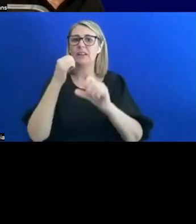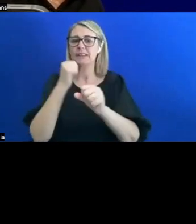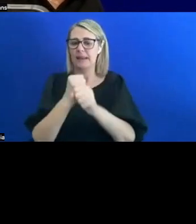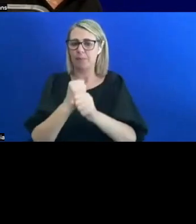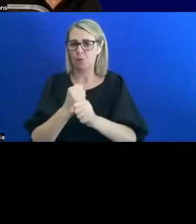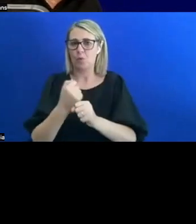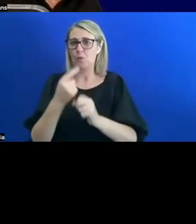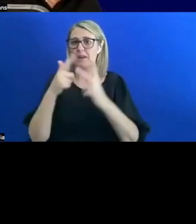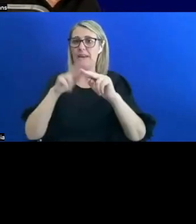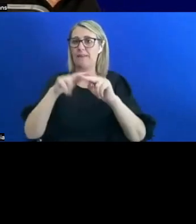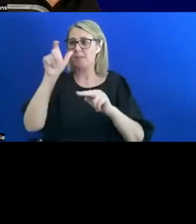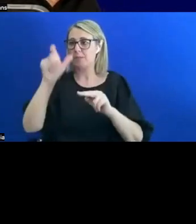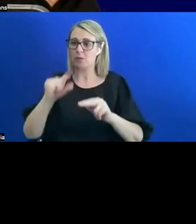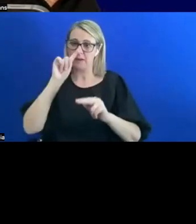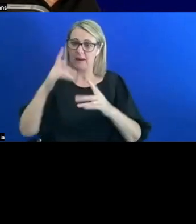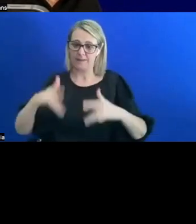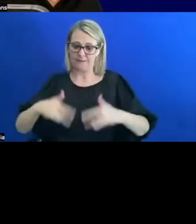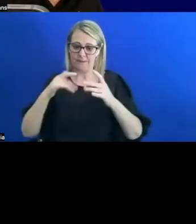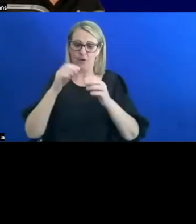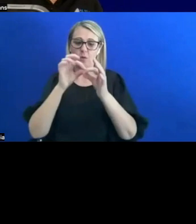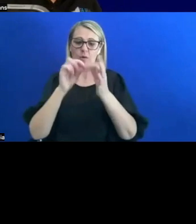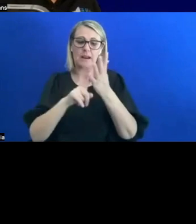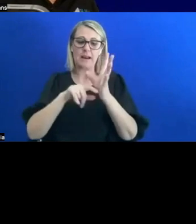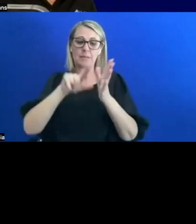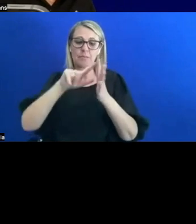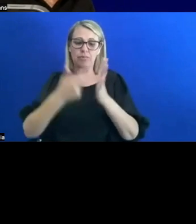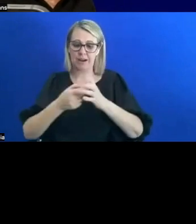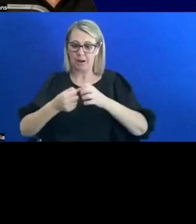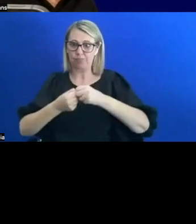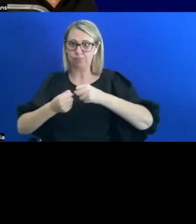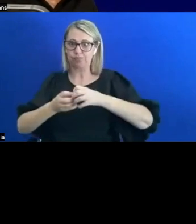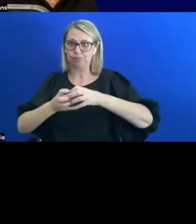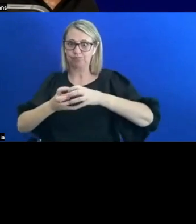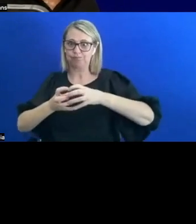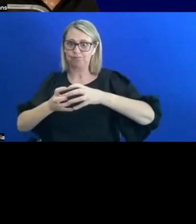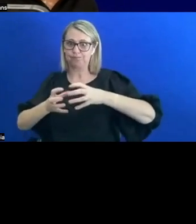feel their bladder being stretched until it is completely full, then they may wait until